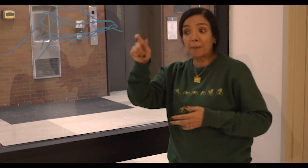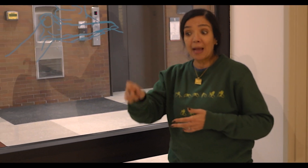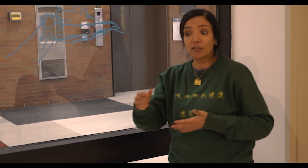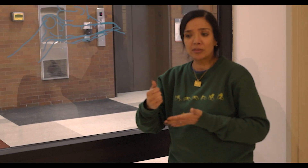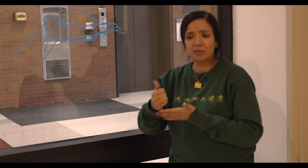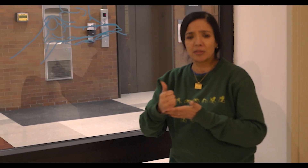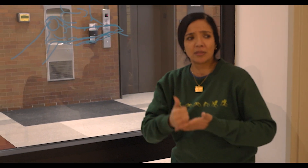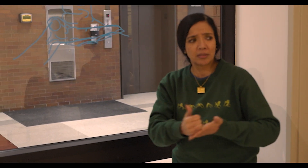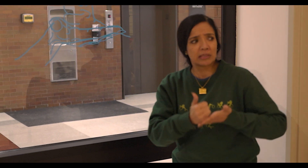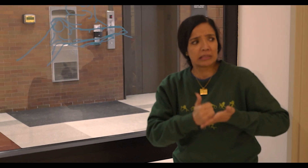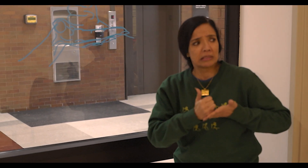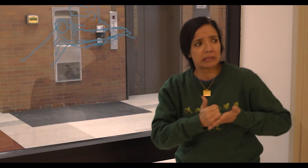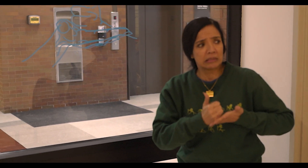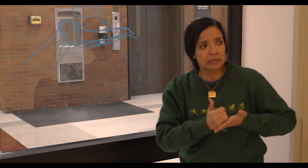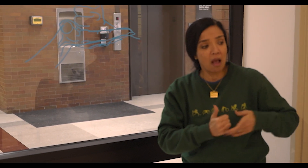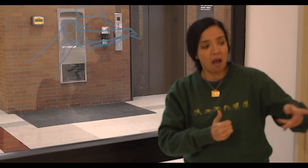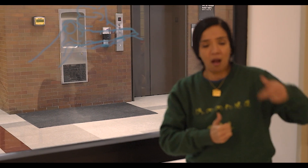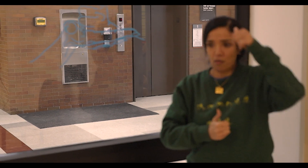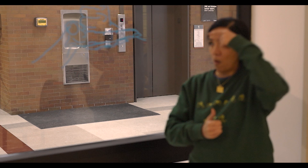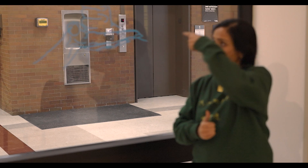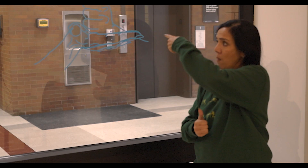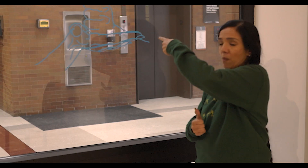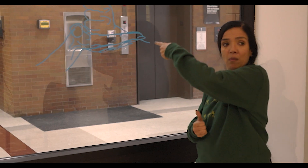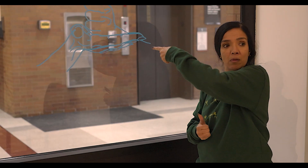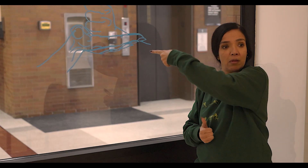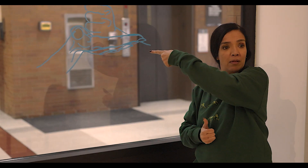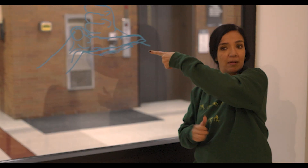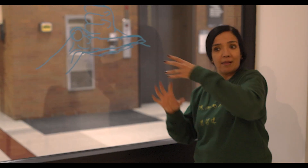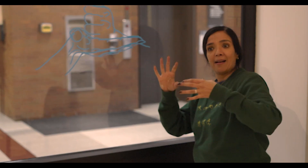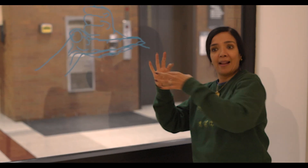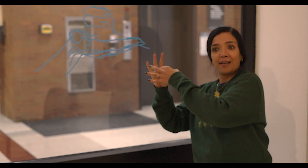they can see that the patients are doing this, and they understand it means help,